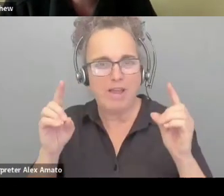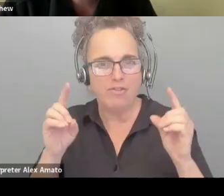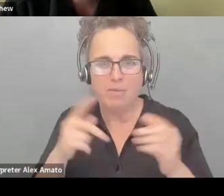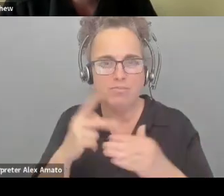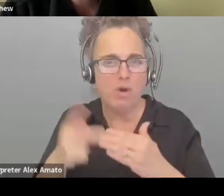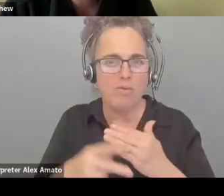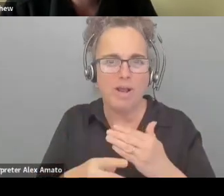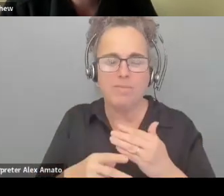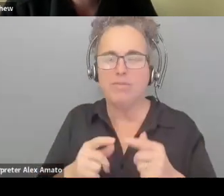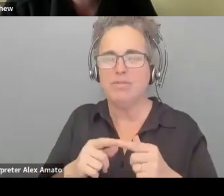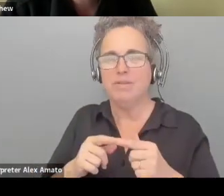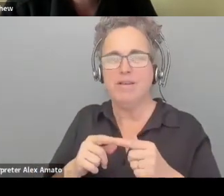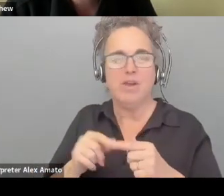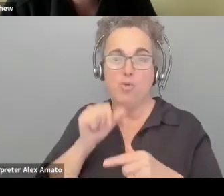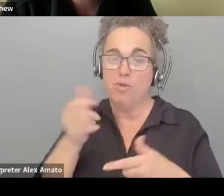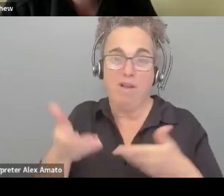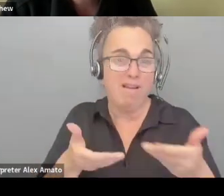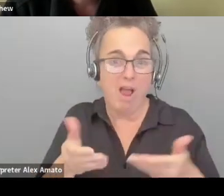or that you're not hired by particular companies.